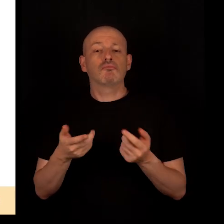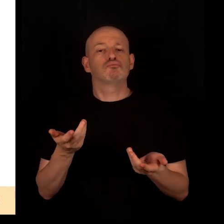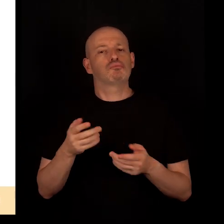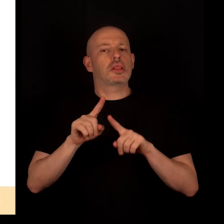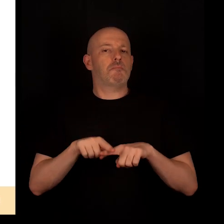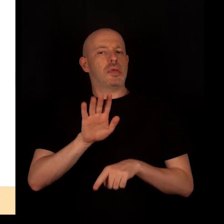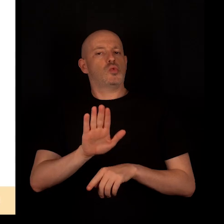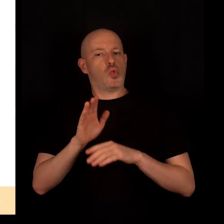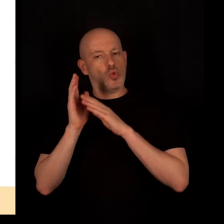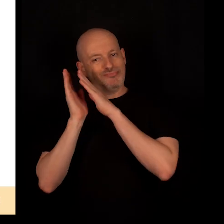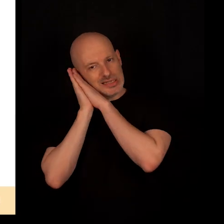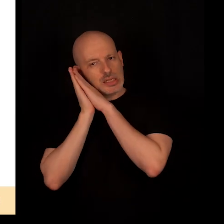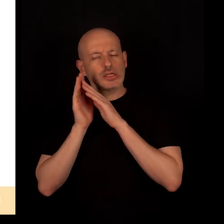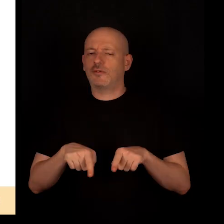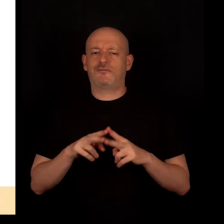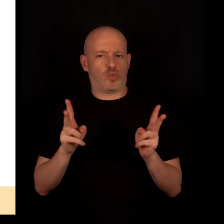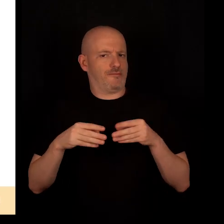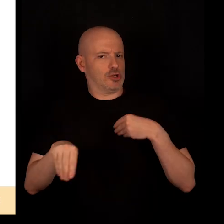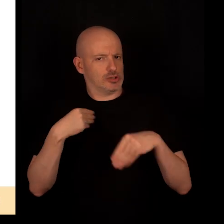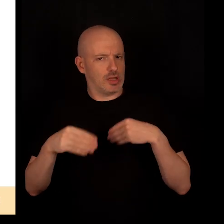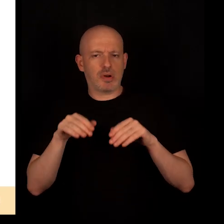Depending on your residency, this is very flexible